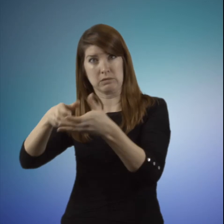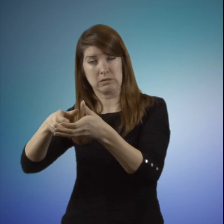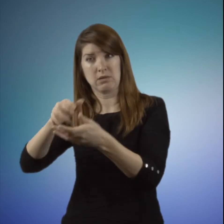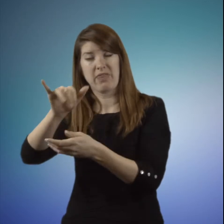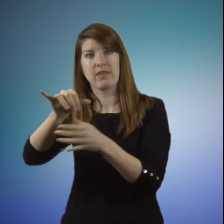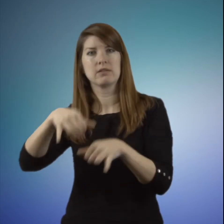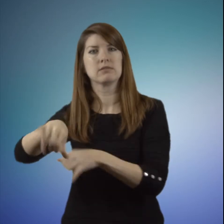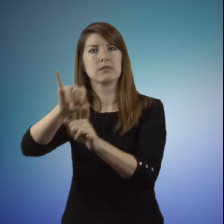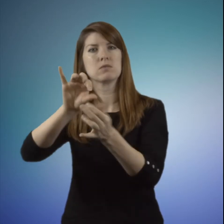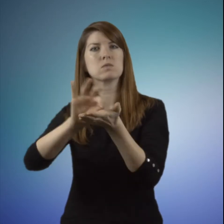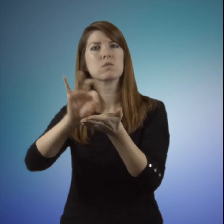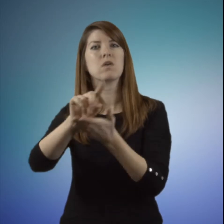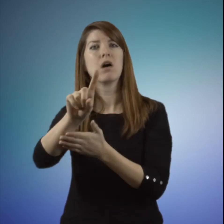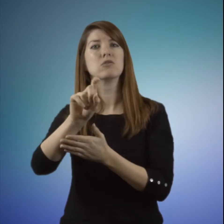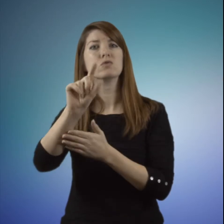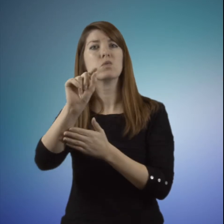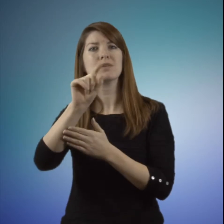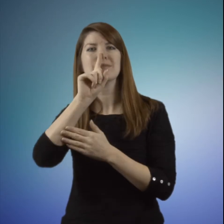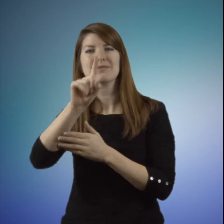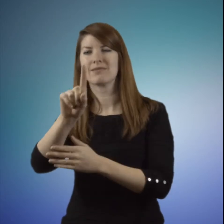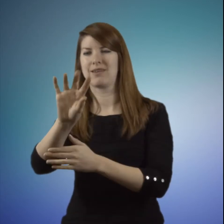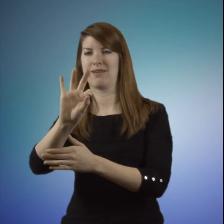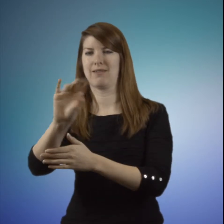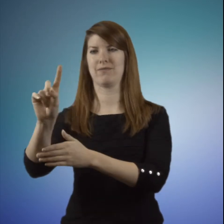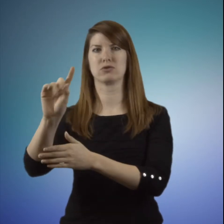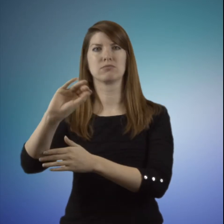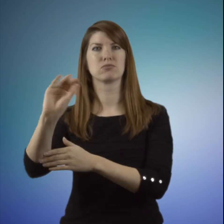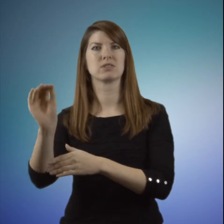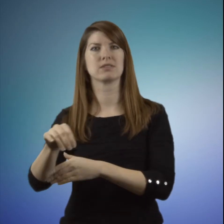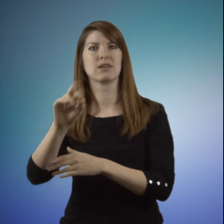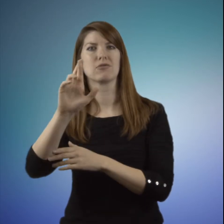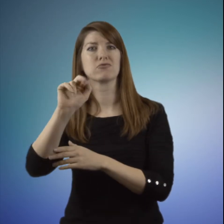of 120 is at the 91st percentile rank. So, quite high.